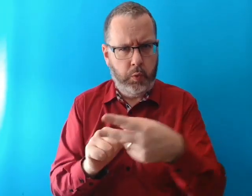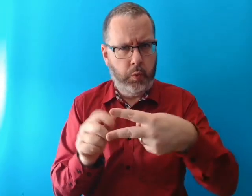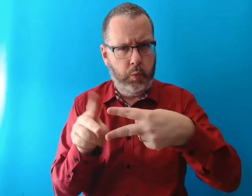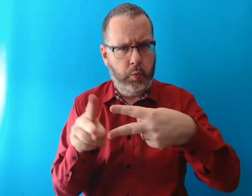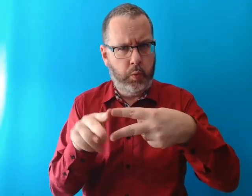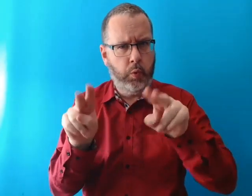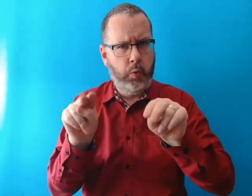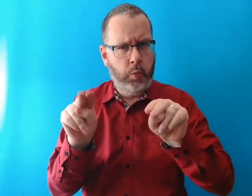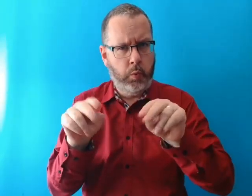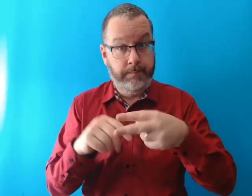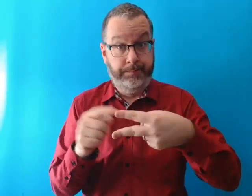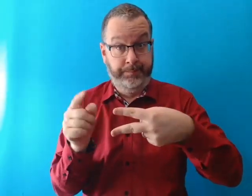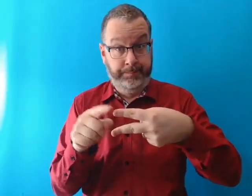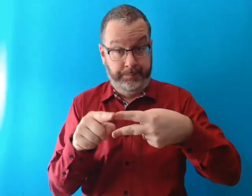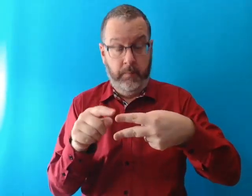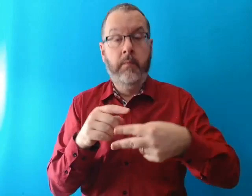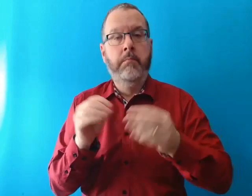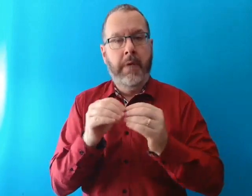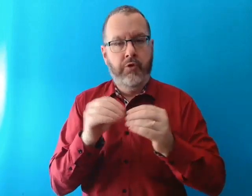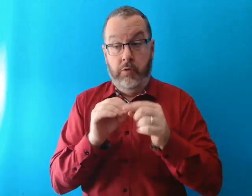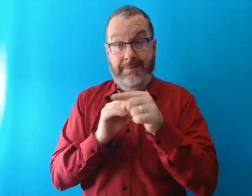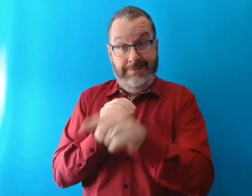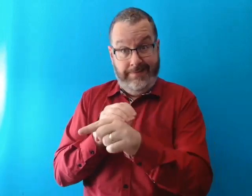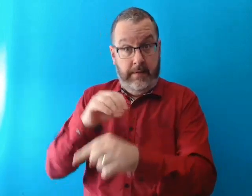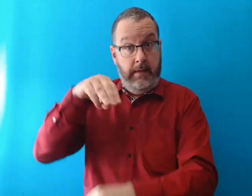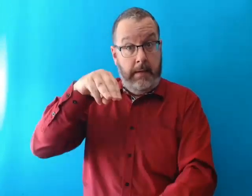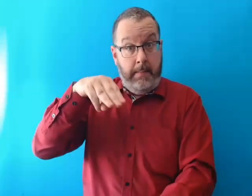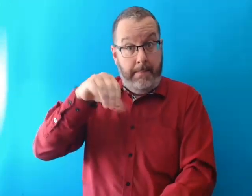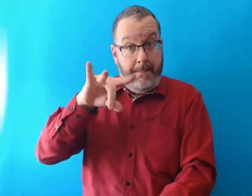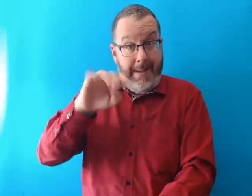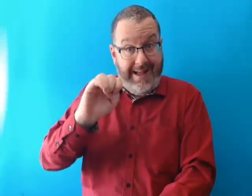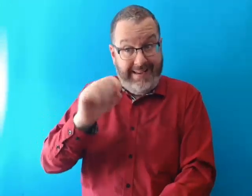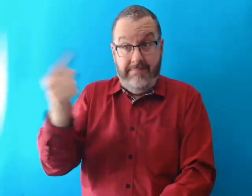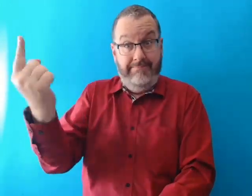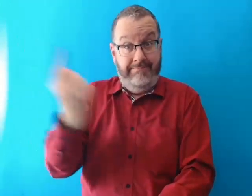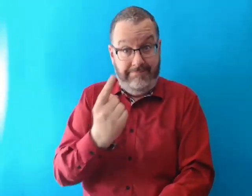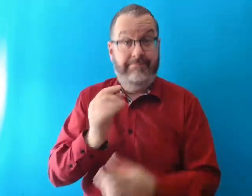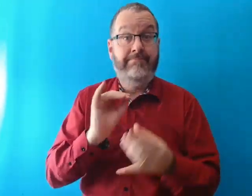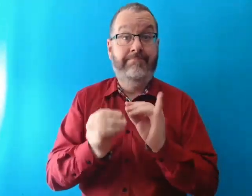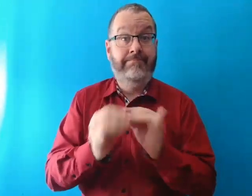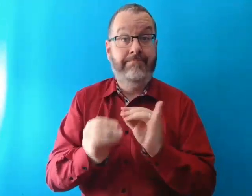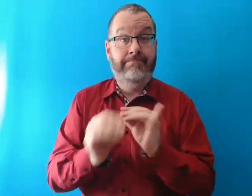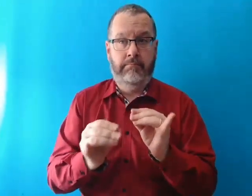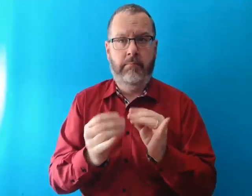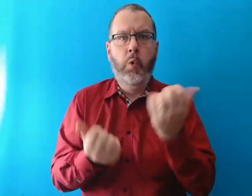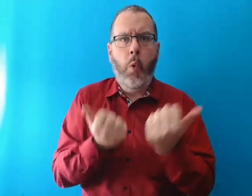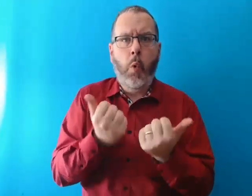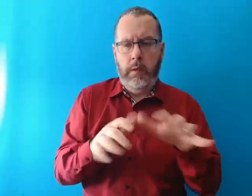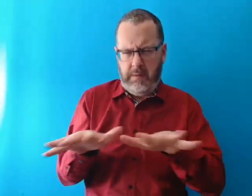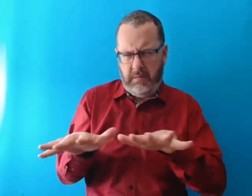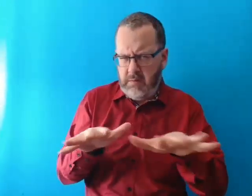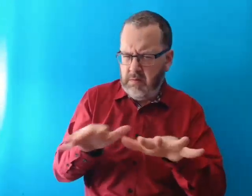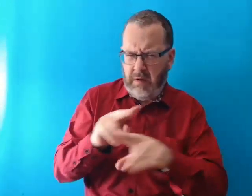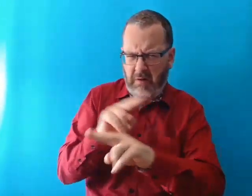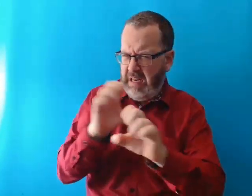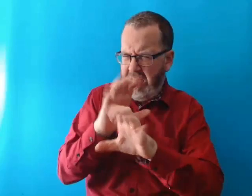Firstly, that Michael Kelly’s interpretation wasn’t very clear to the court,